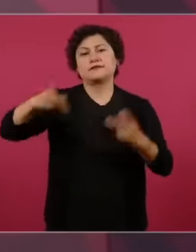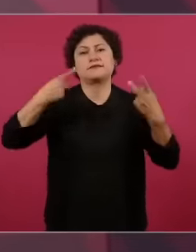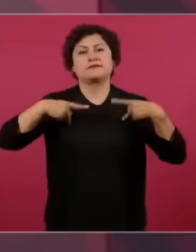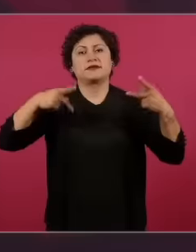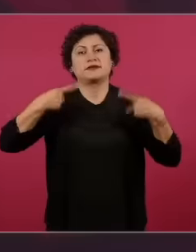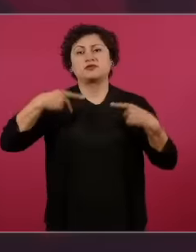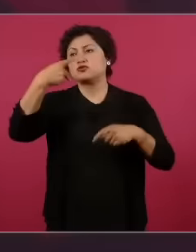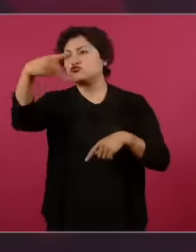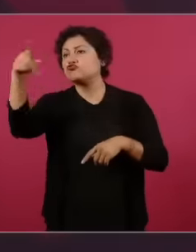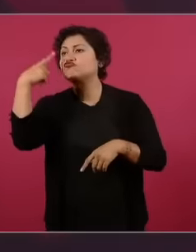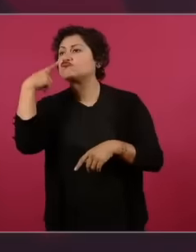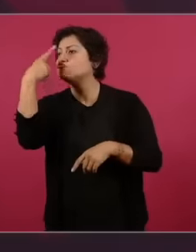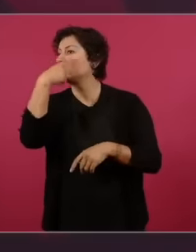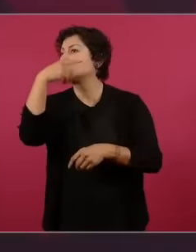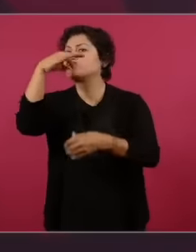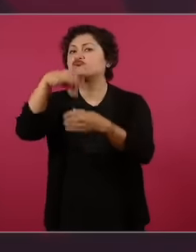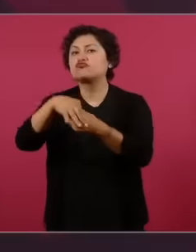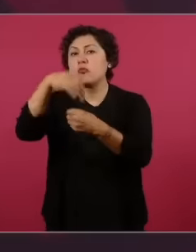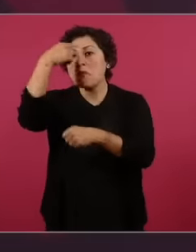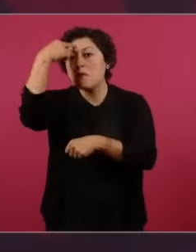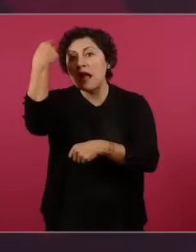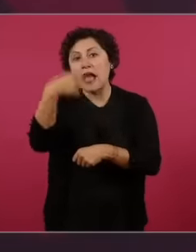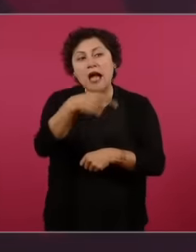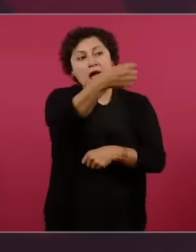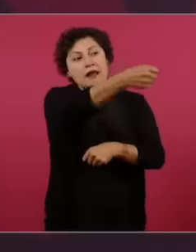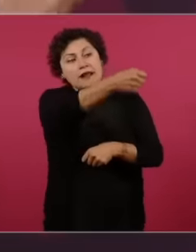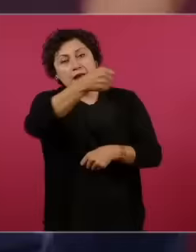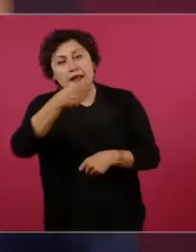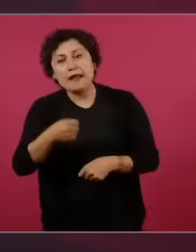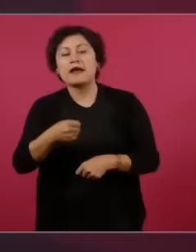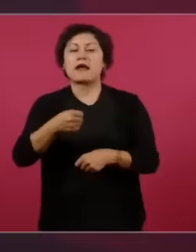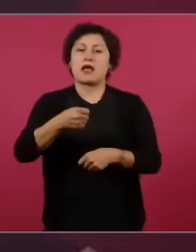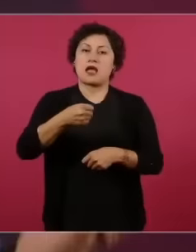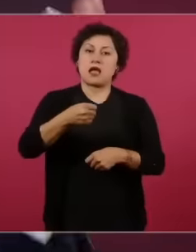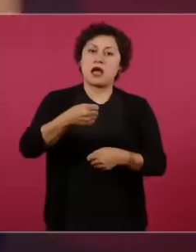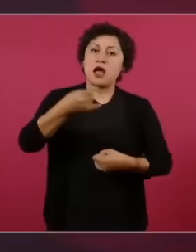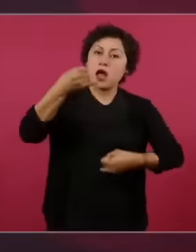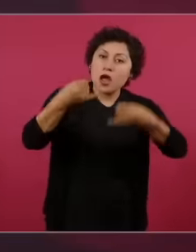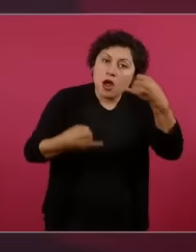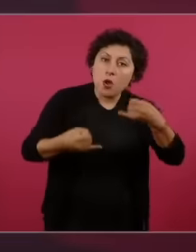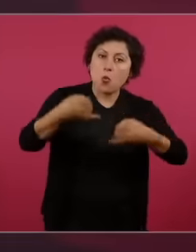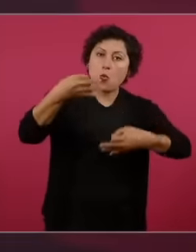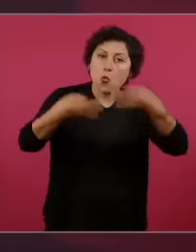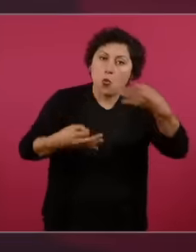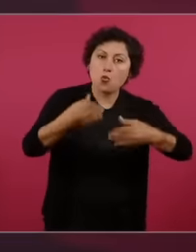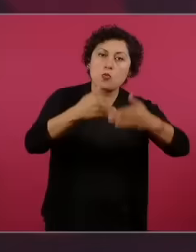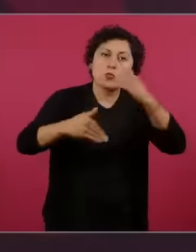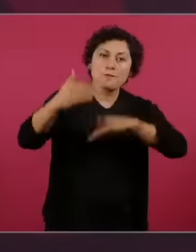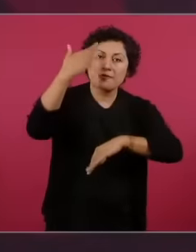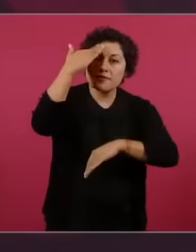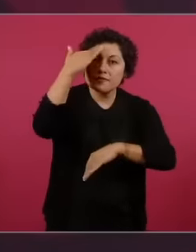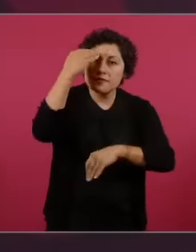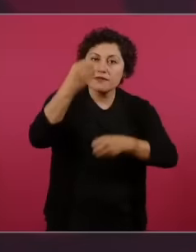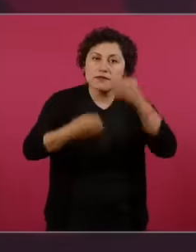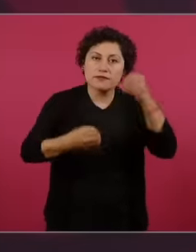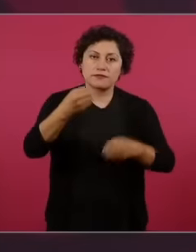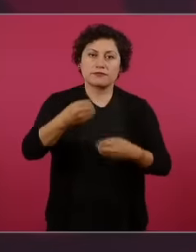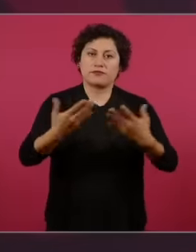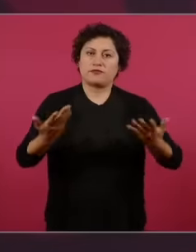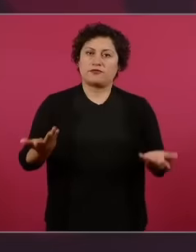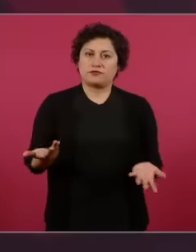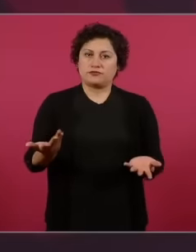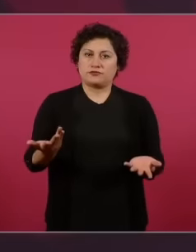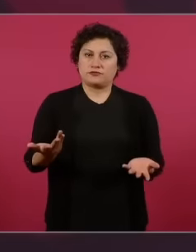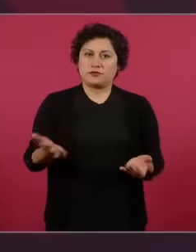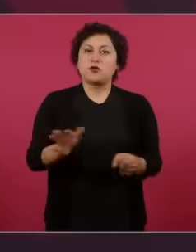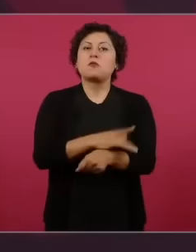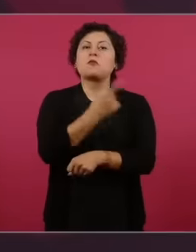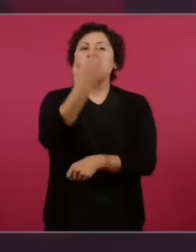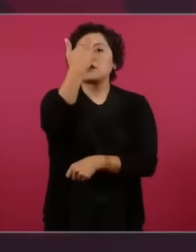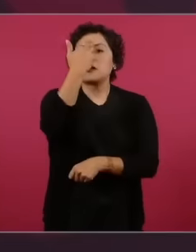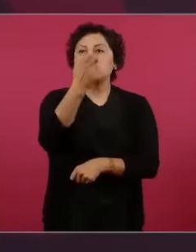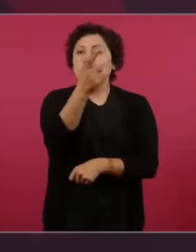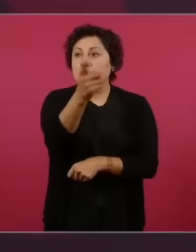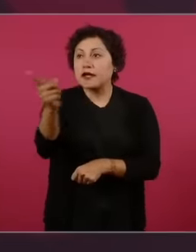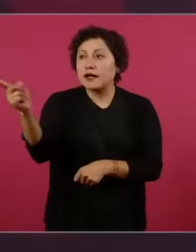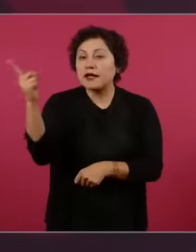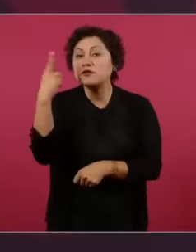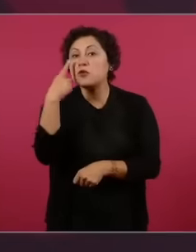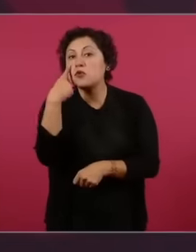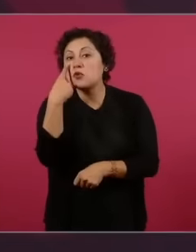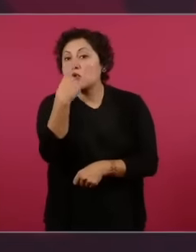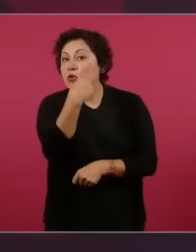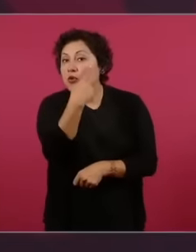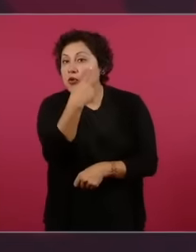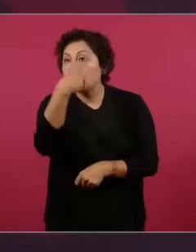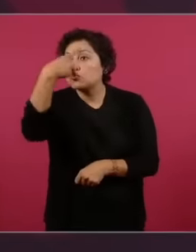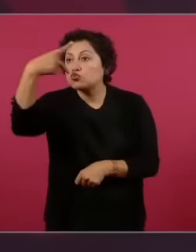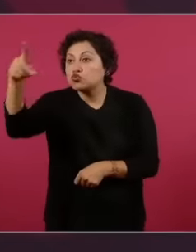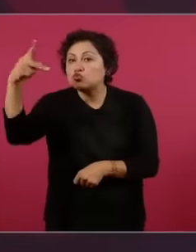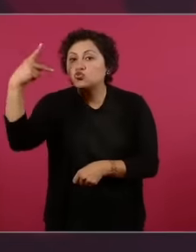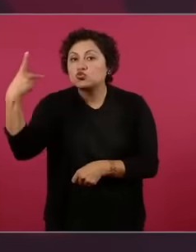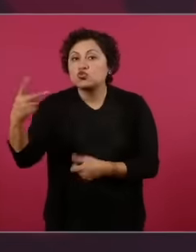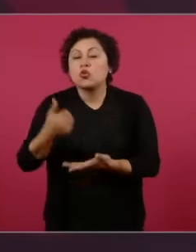ministers because it is going to help us. That is very much so that there is no